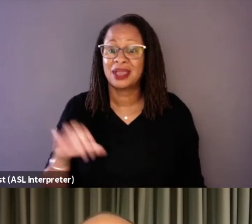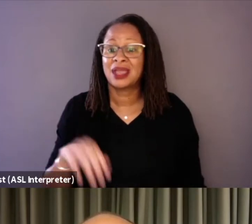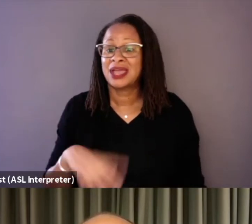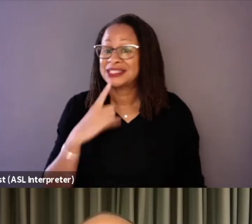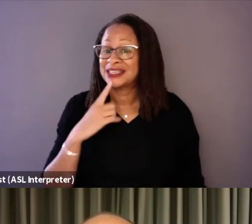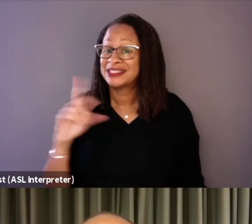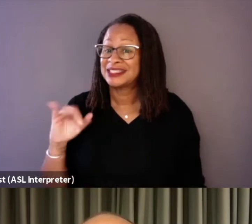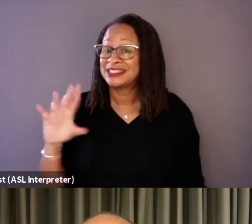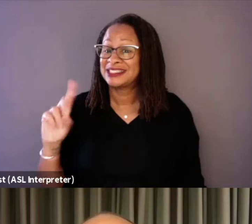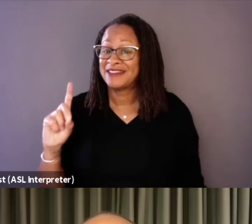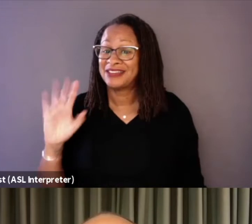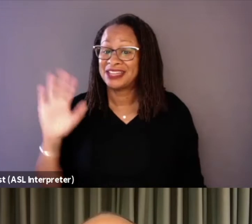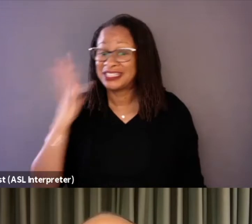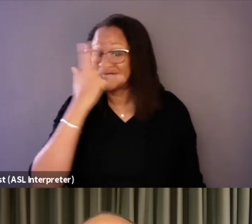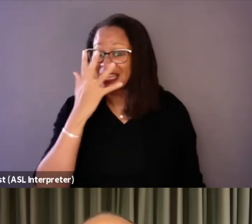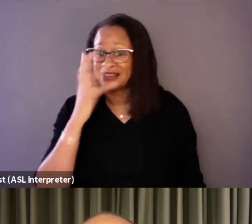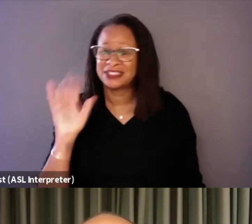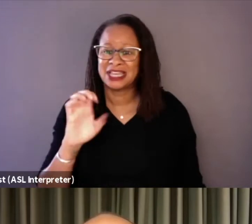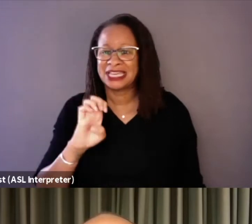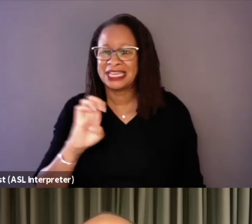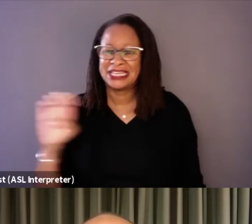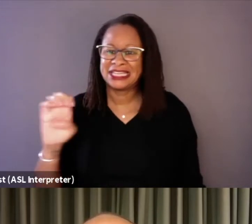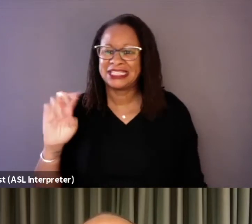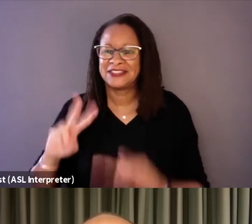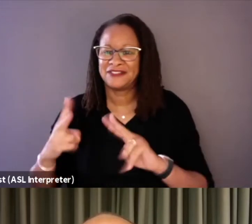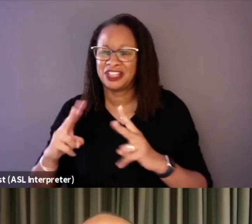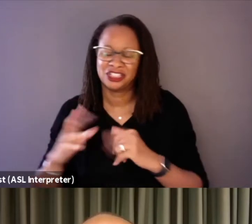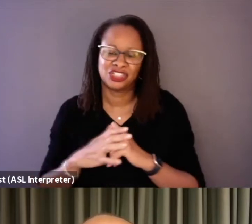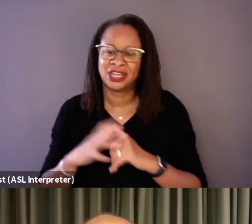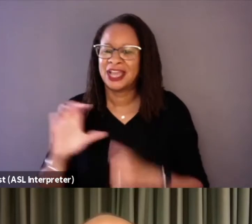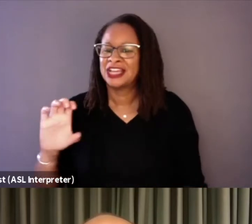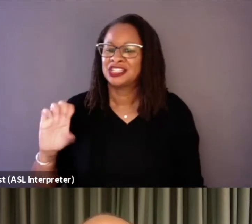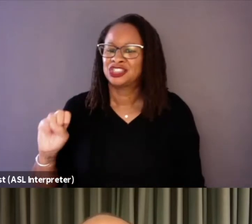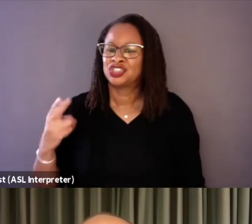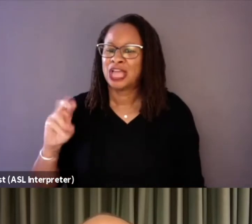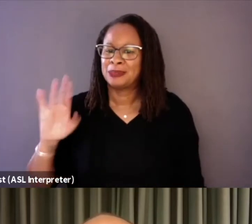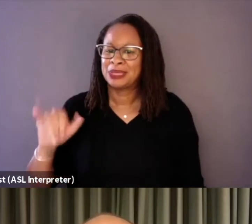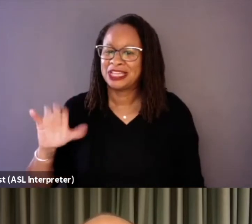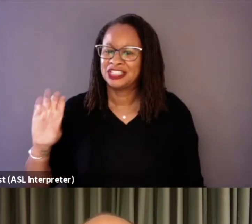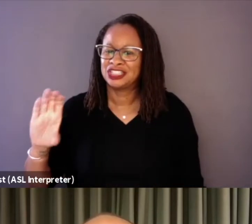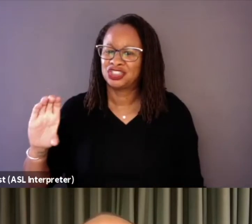East Village, kind of shabby chic kind of. There's this messiness to it but